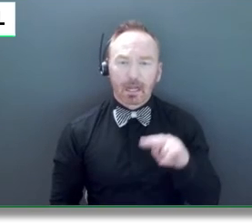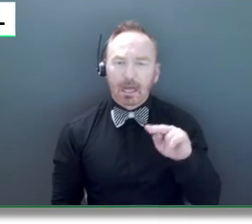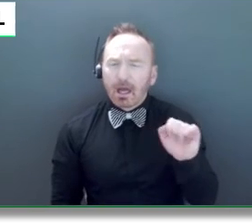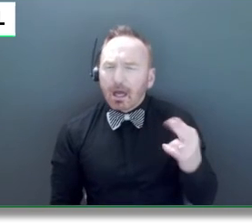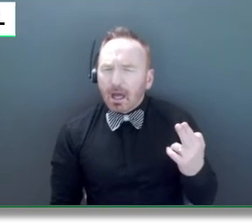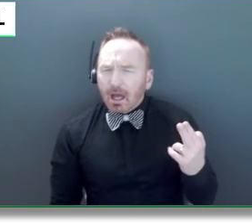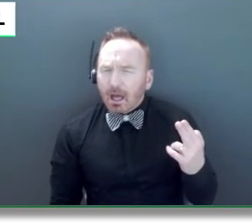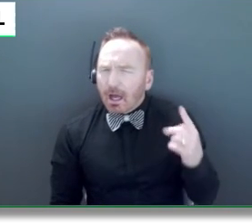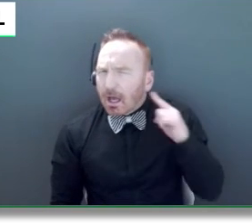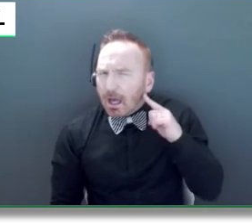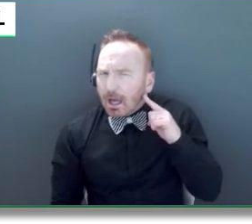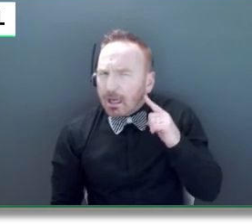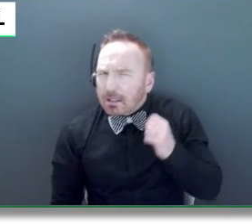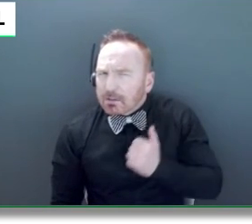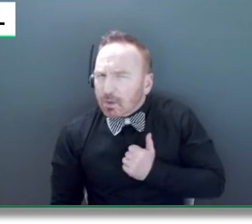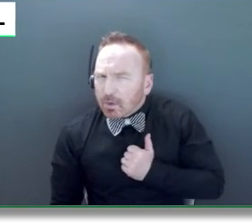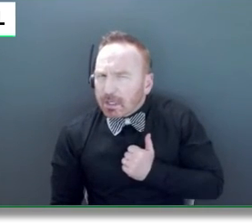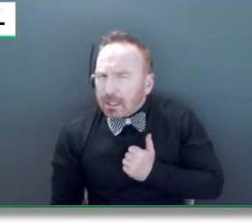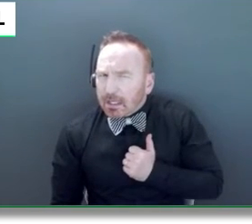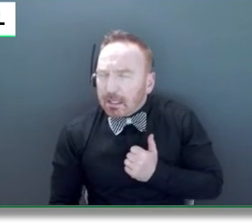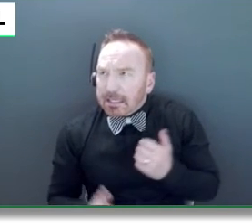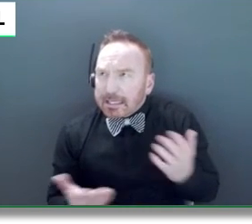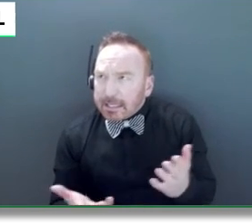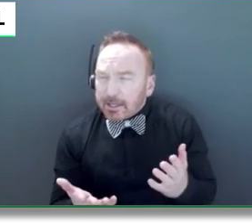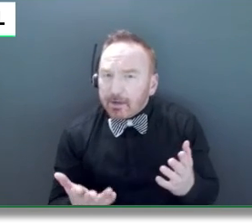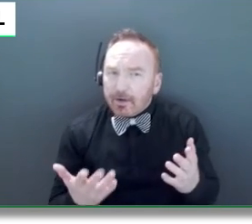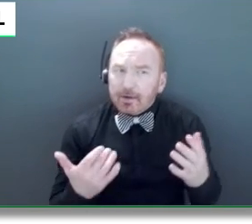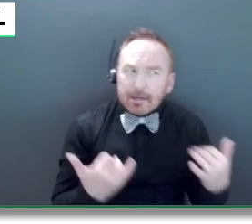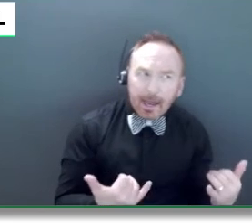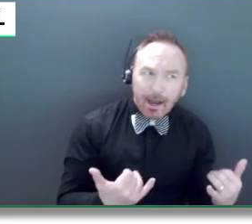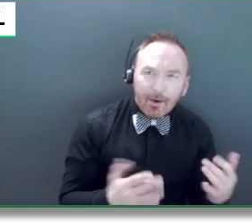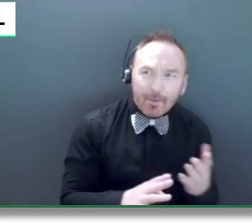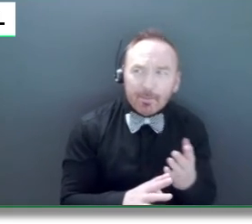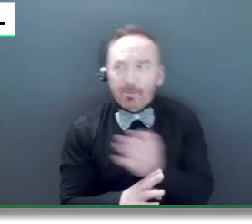now then before uh in reality um